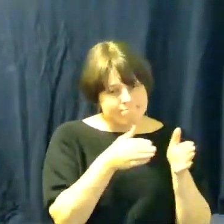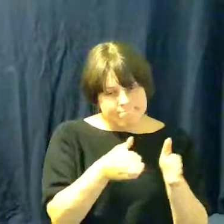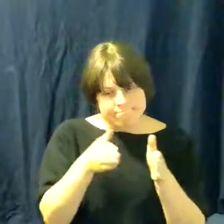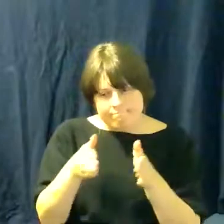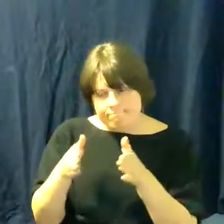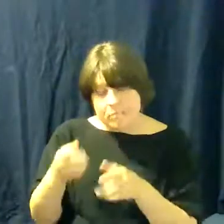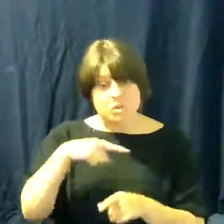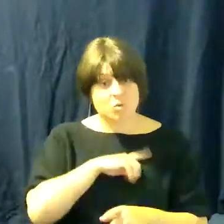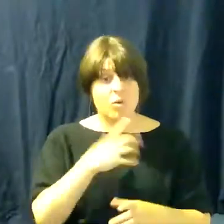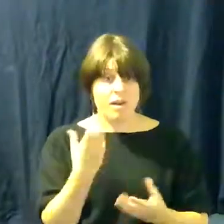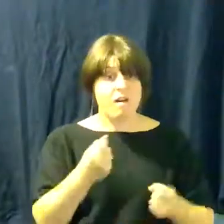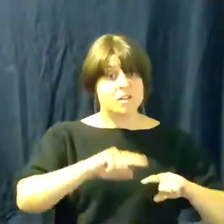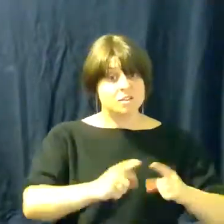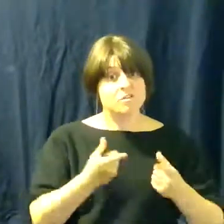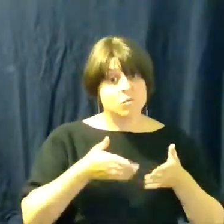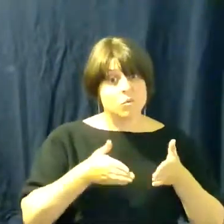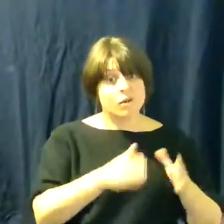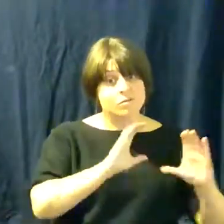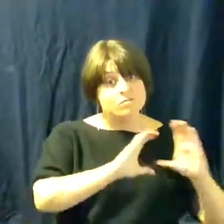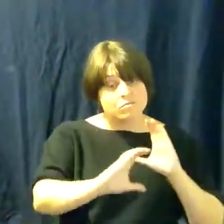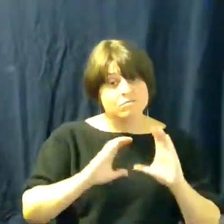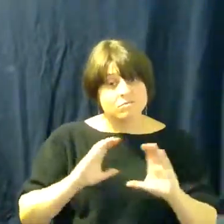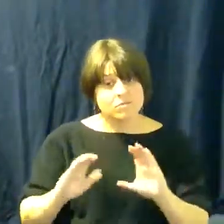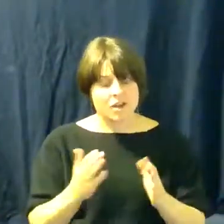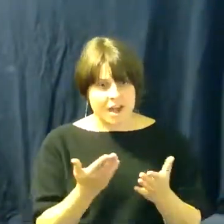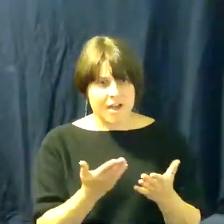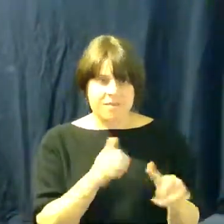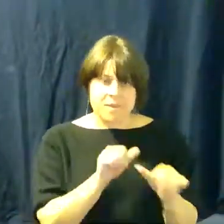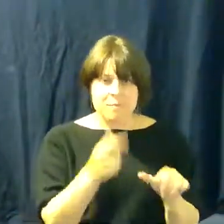their mean mentee and also look at different communication